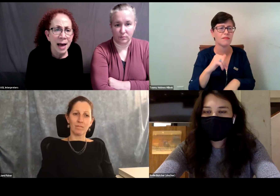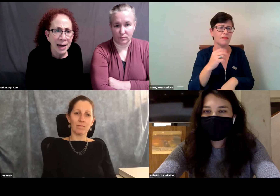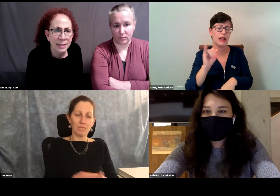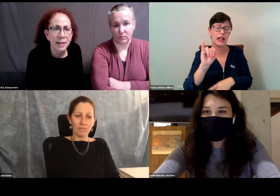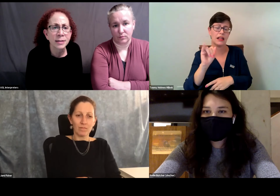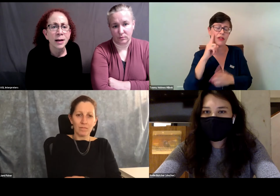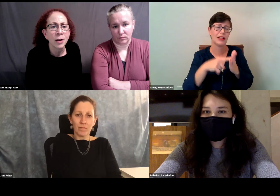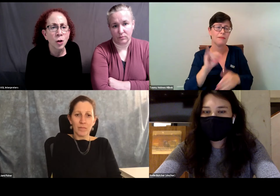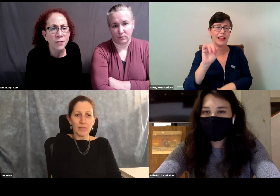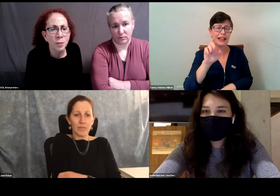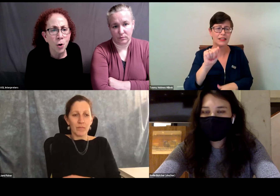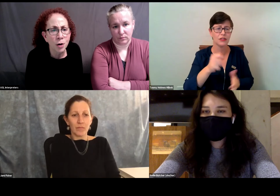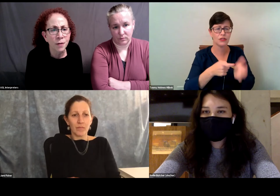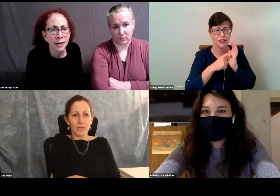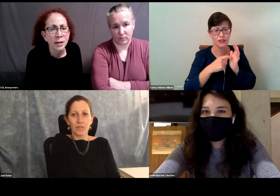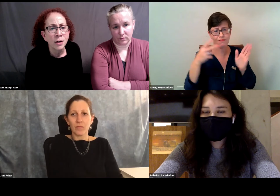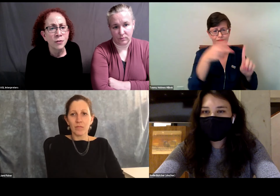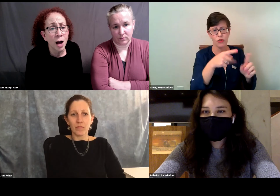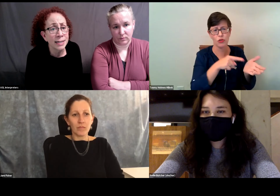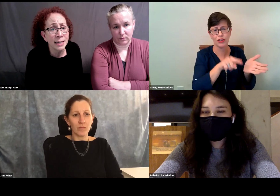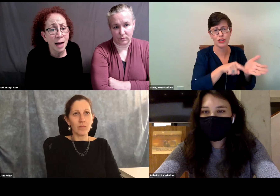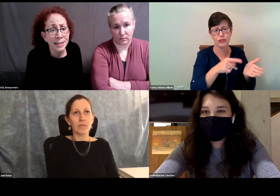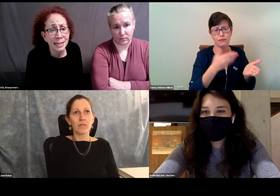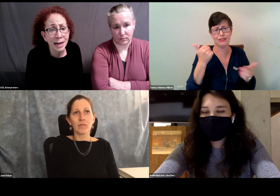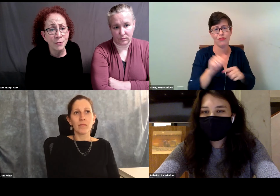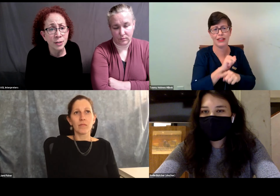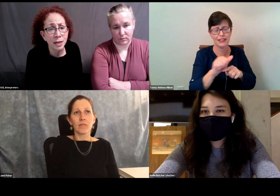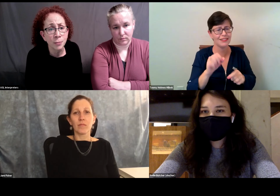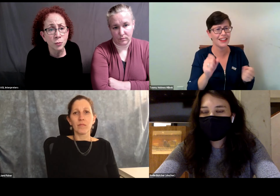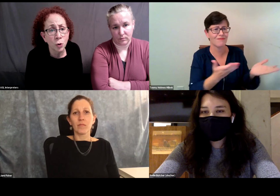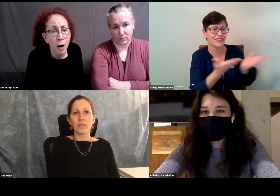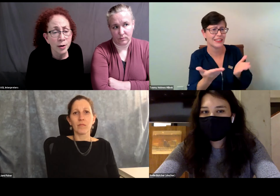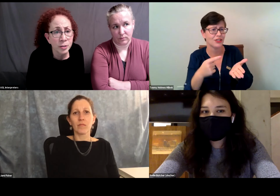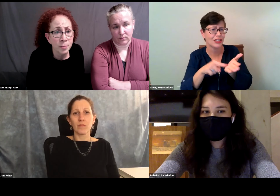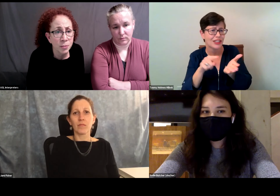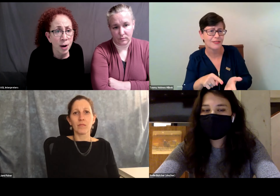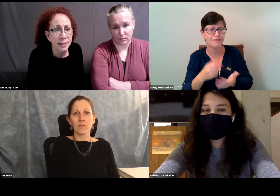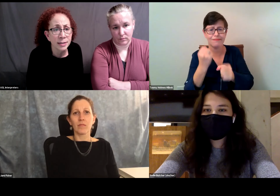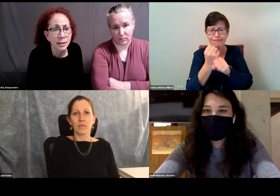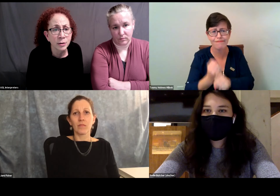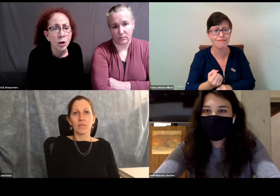access and i'll have to be a part of that for ID ID, for example, requires best practice and